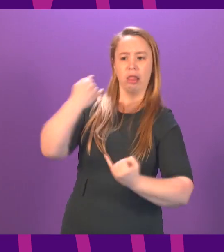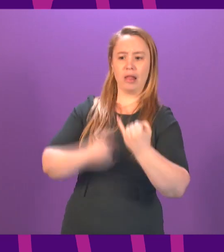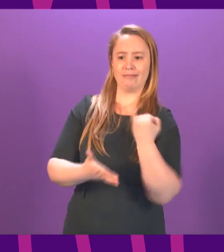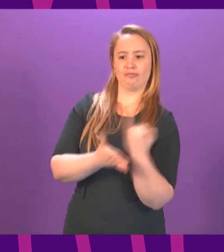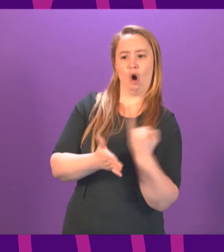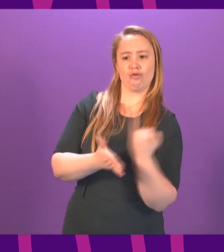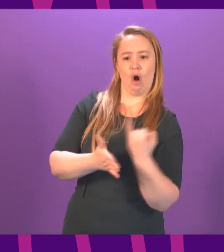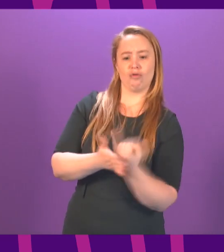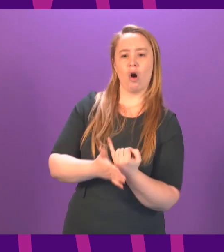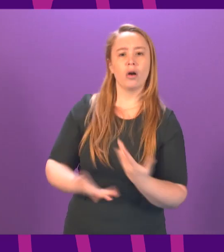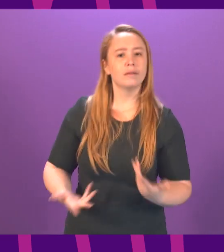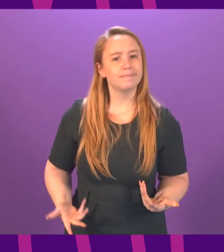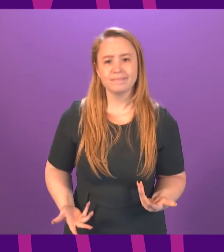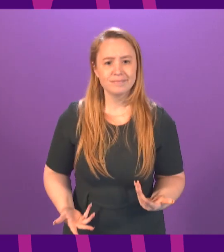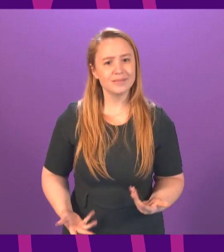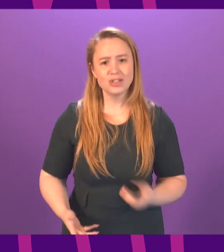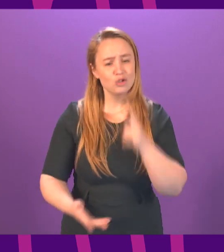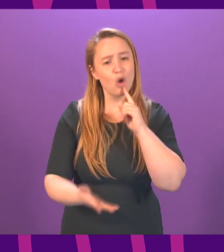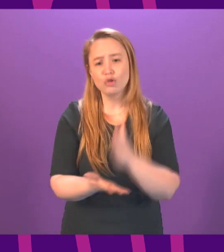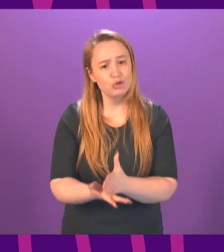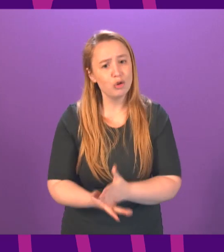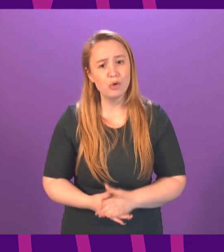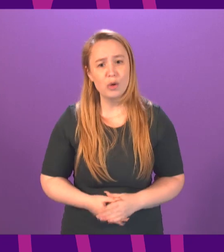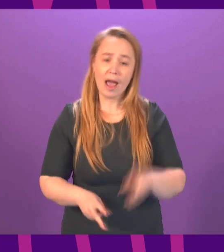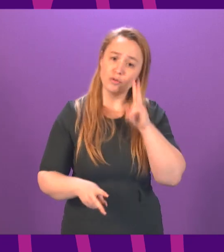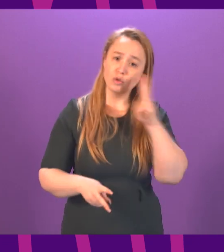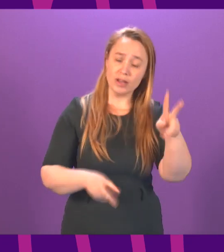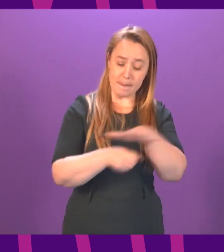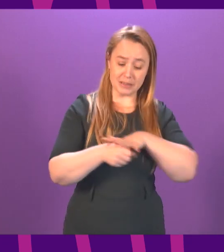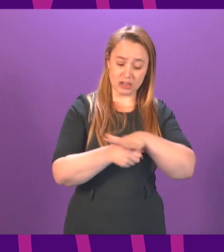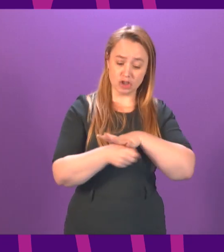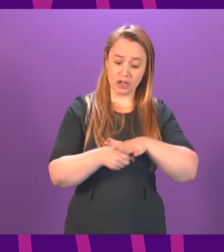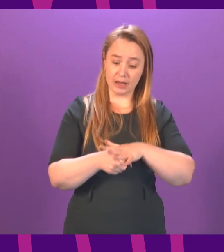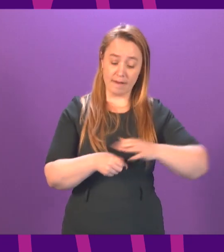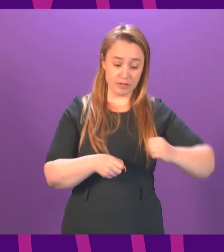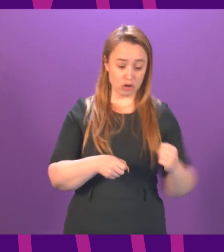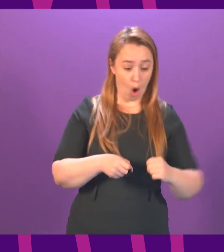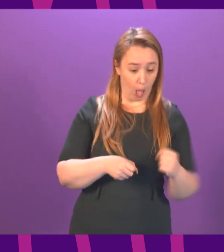out when we look at our relative position compared to those of other countries.